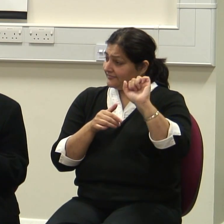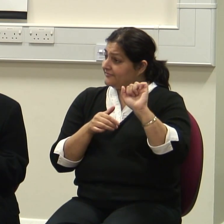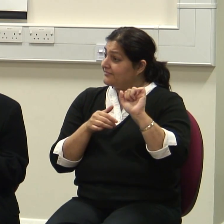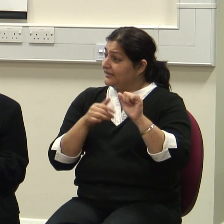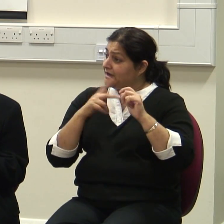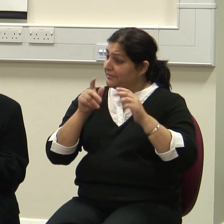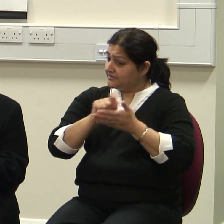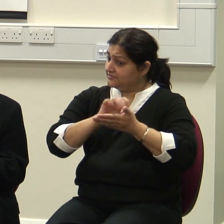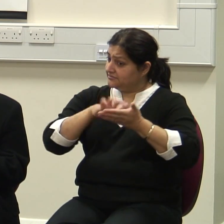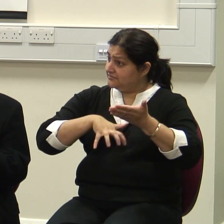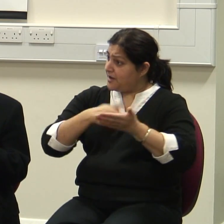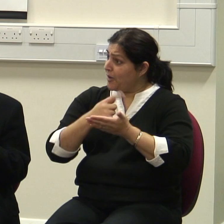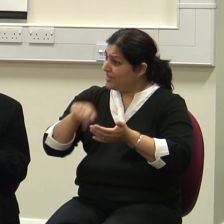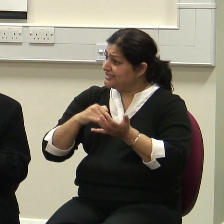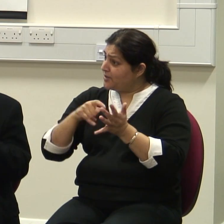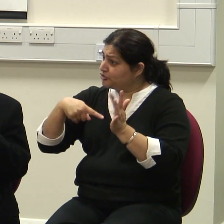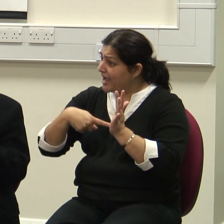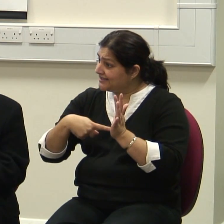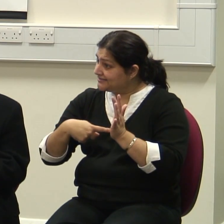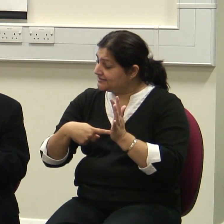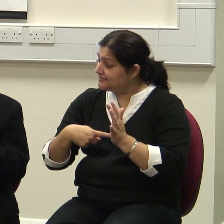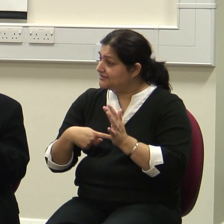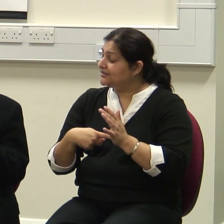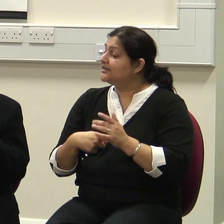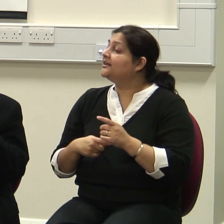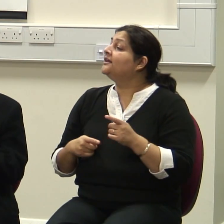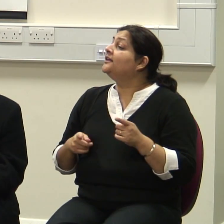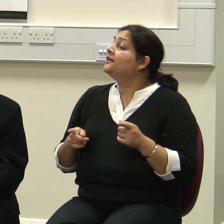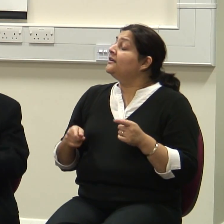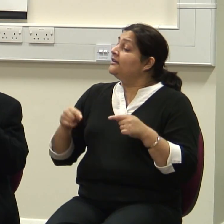don't have to invent the wheel. This is psychiatry – if we didn’t have psychiatry we would